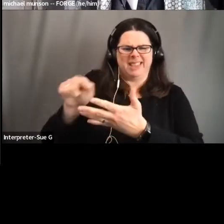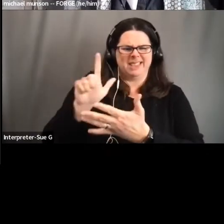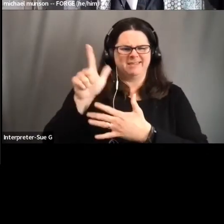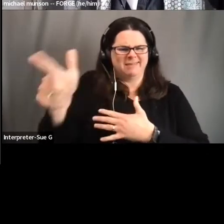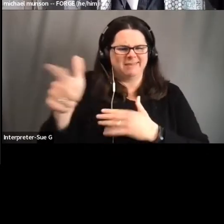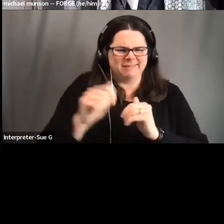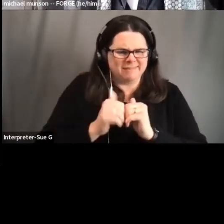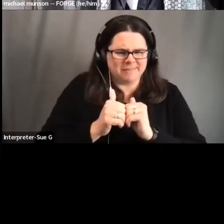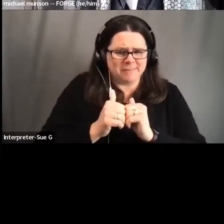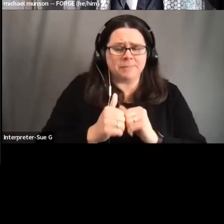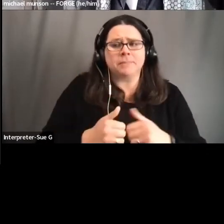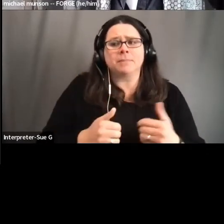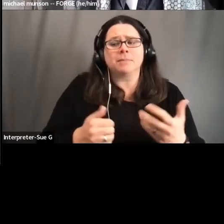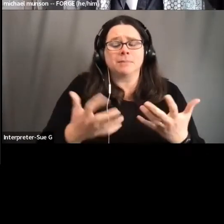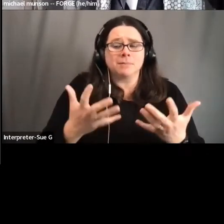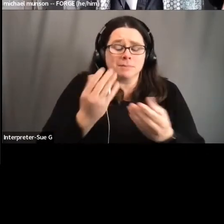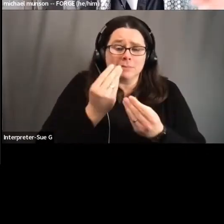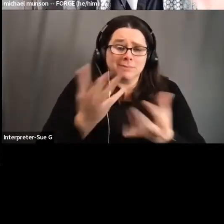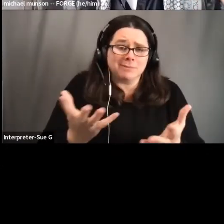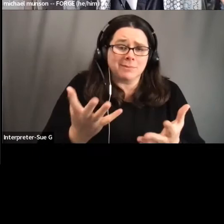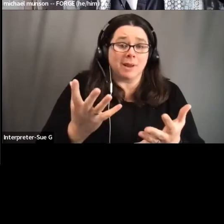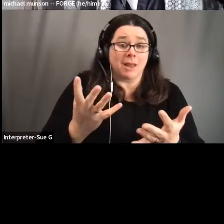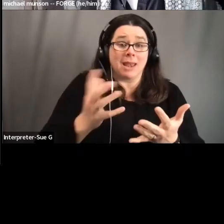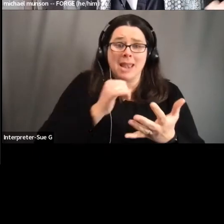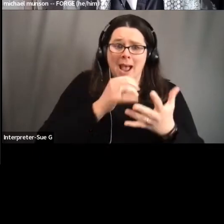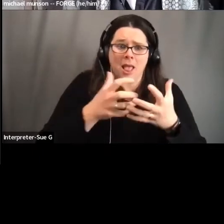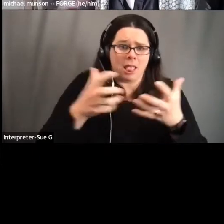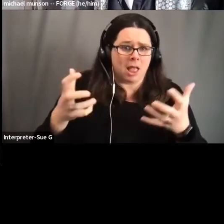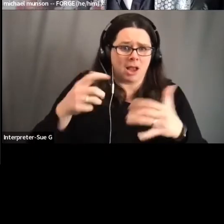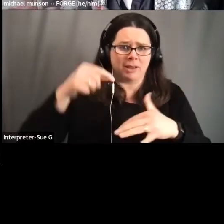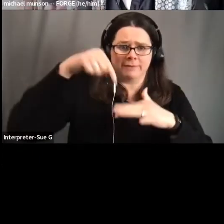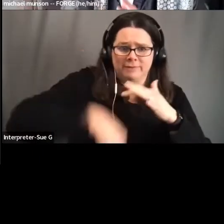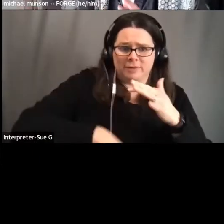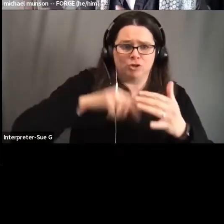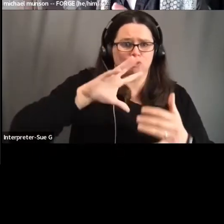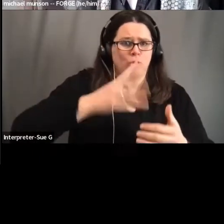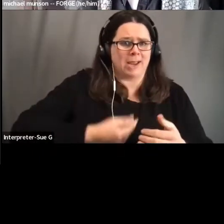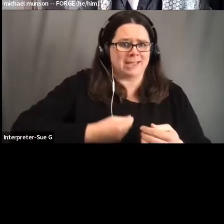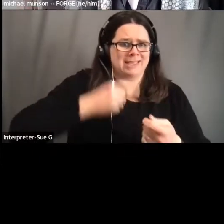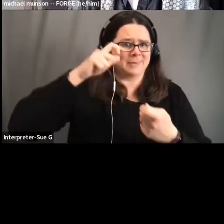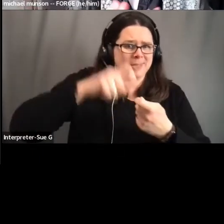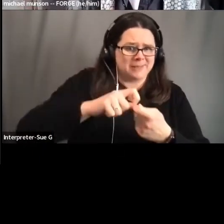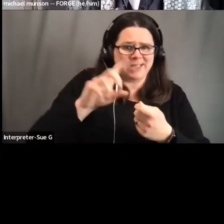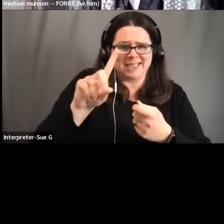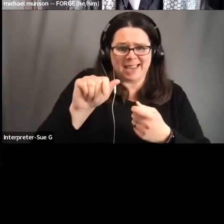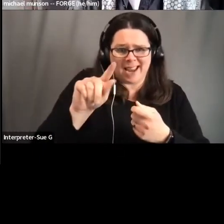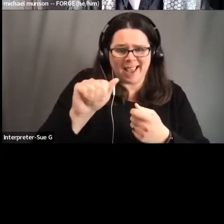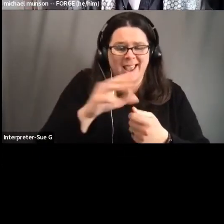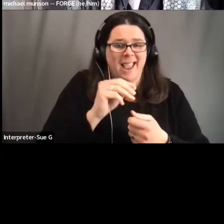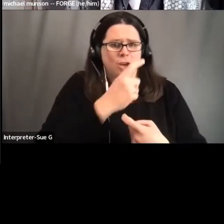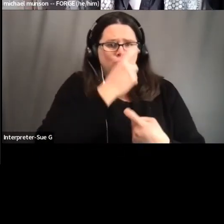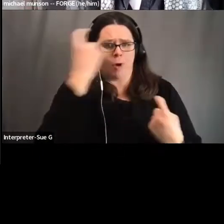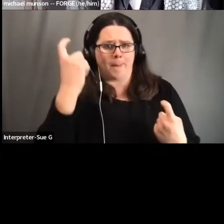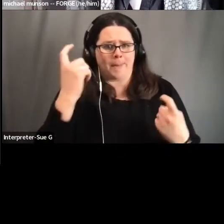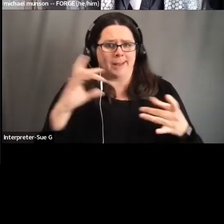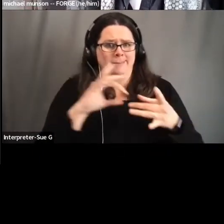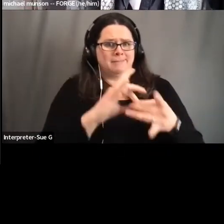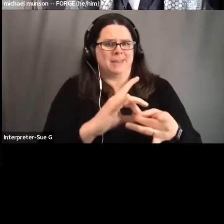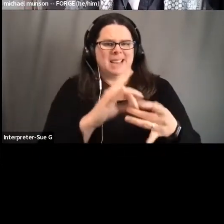We don't have a lot of trans-specific data on those things and trauma. So we just don't have a lot of trans-specific data